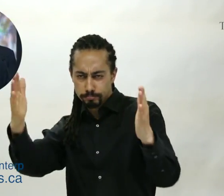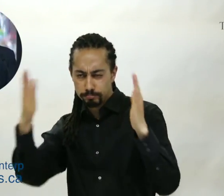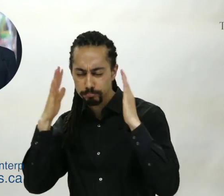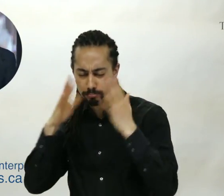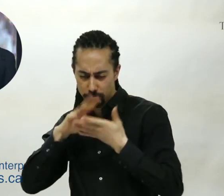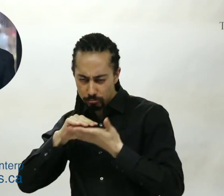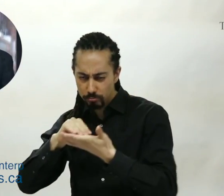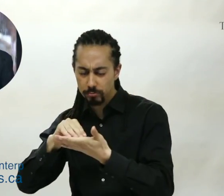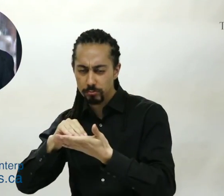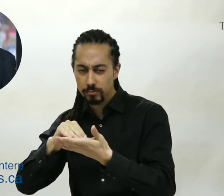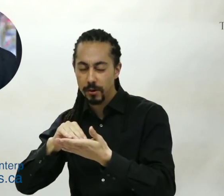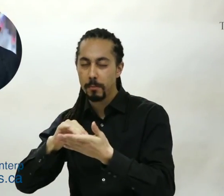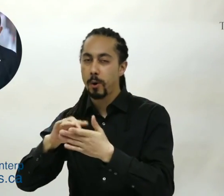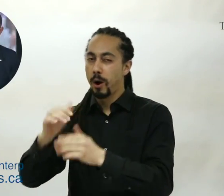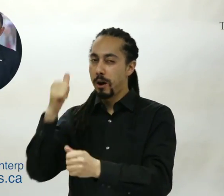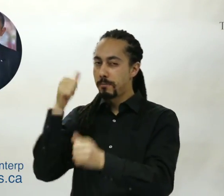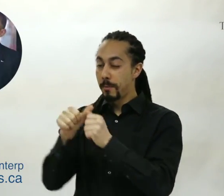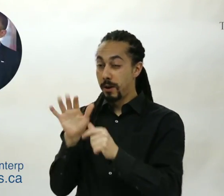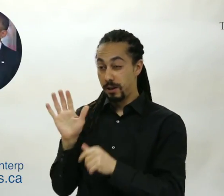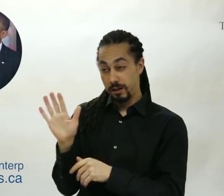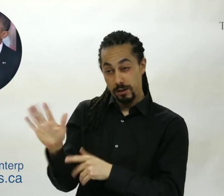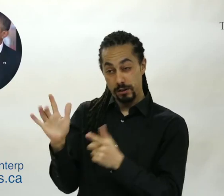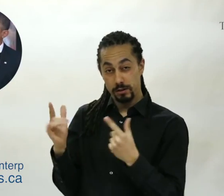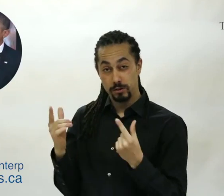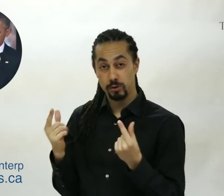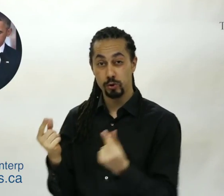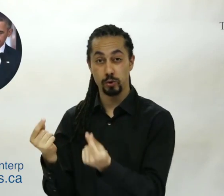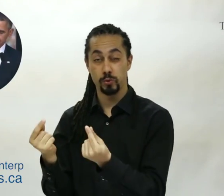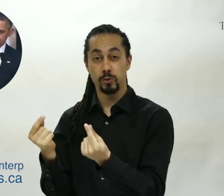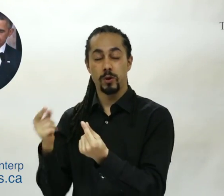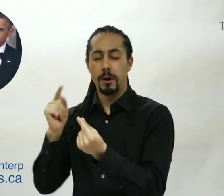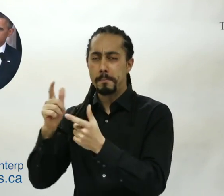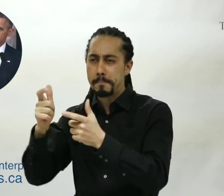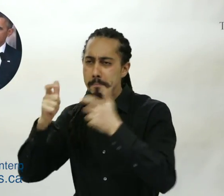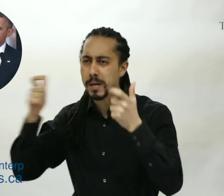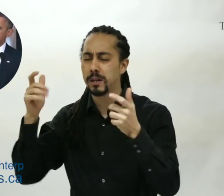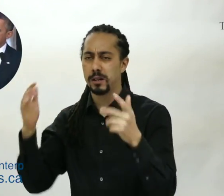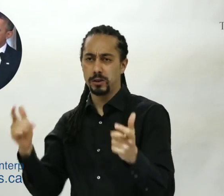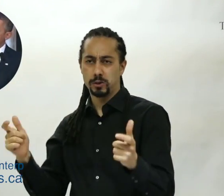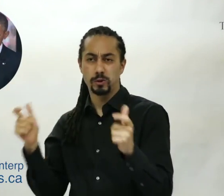But we remember the gestures, large and small --